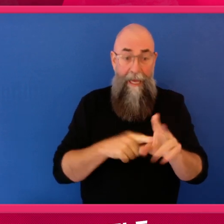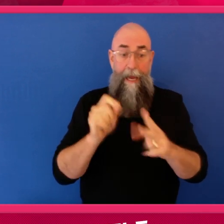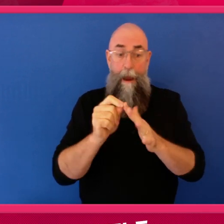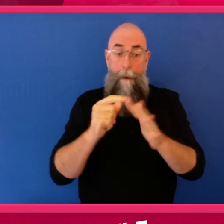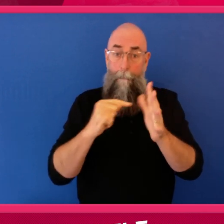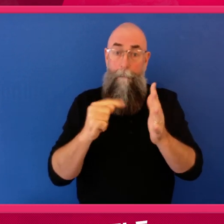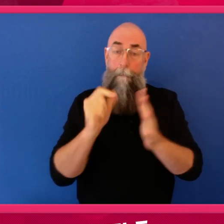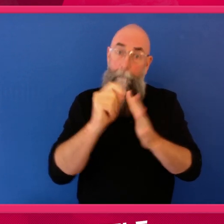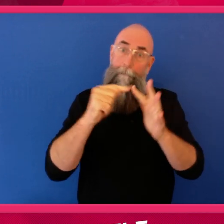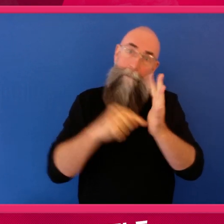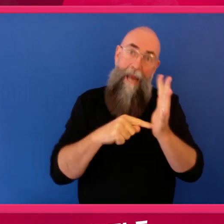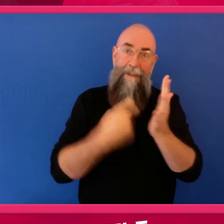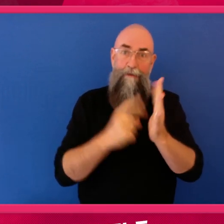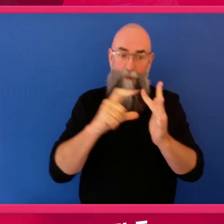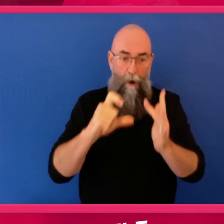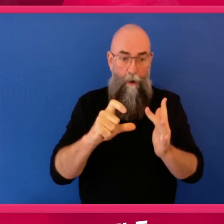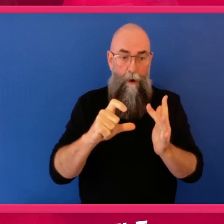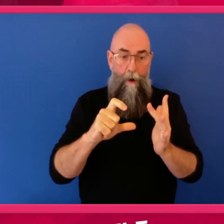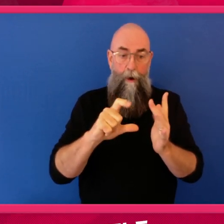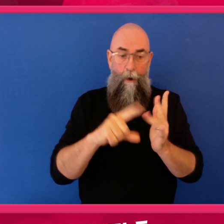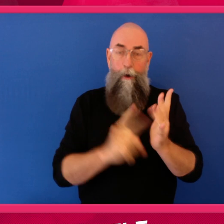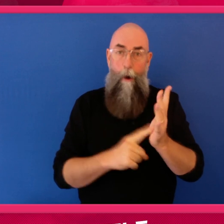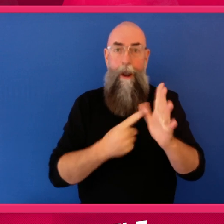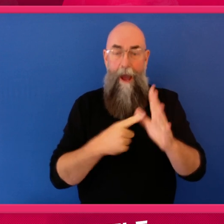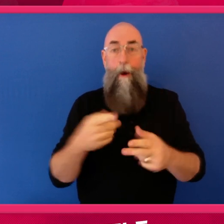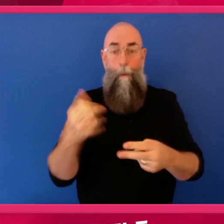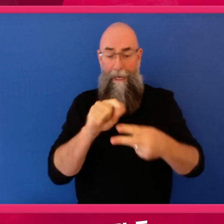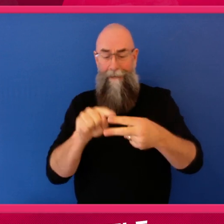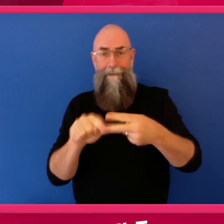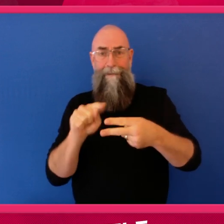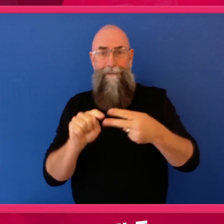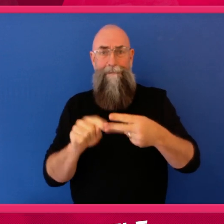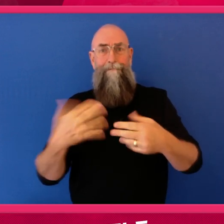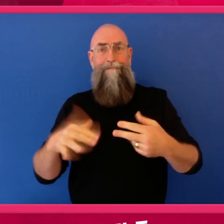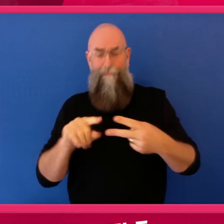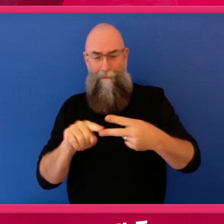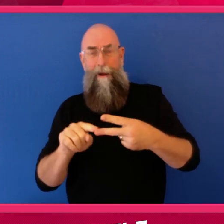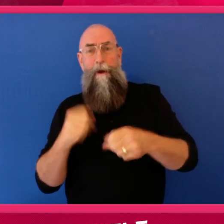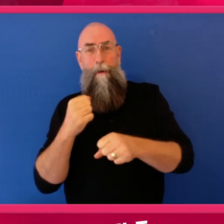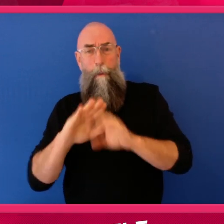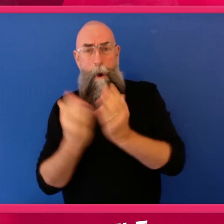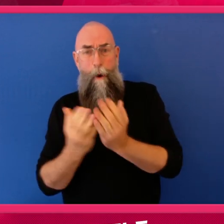in the gold medal race. But it's the stories behind these two athletes as well. Paige Greco,